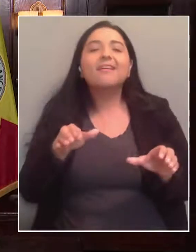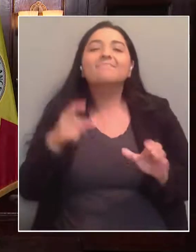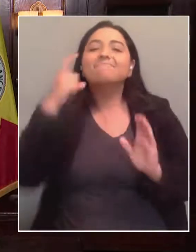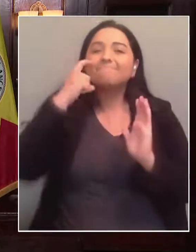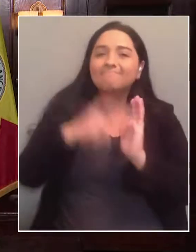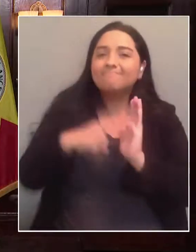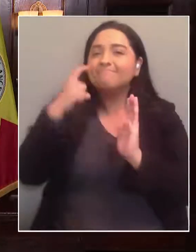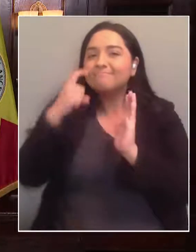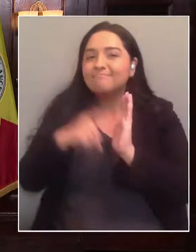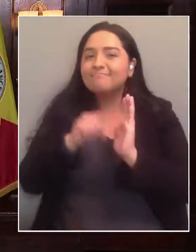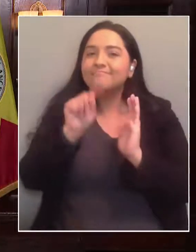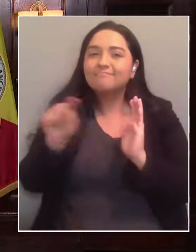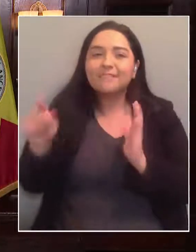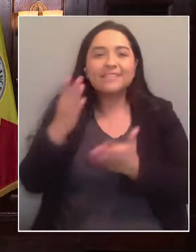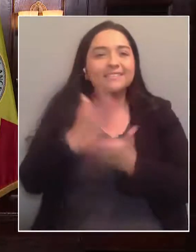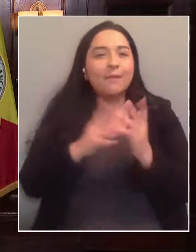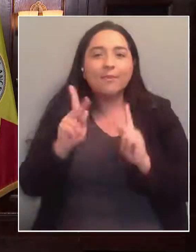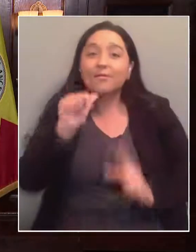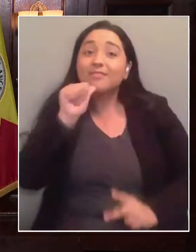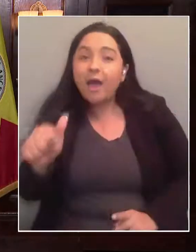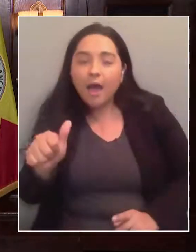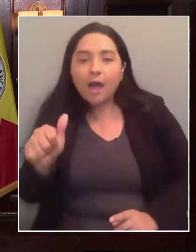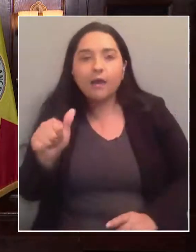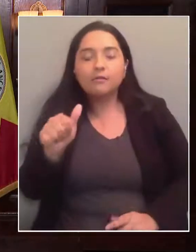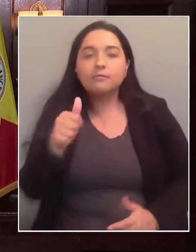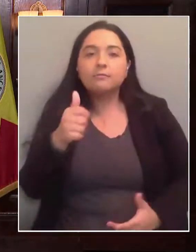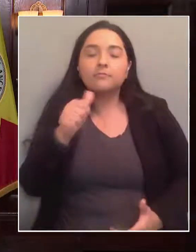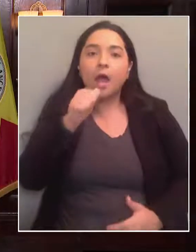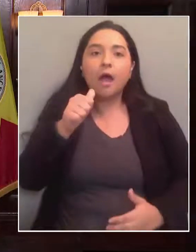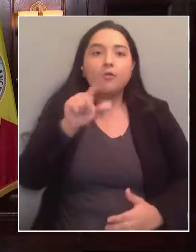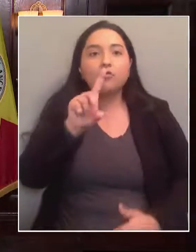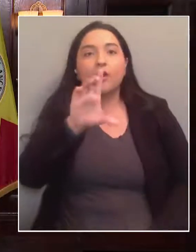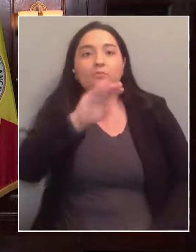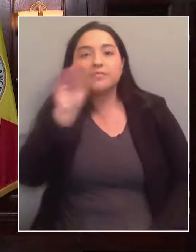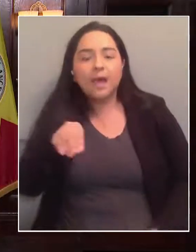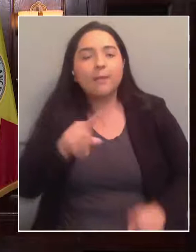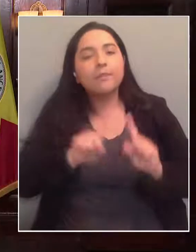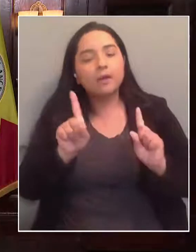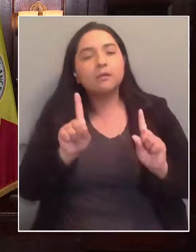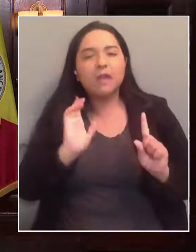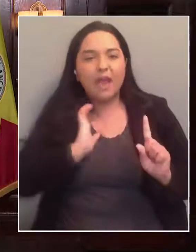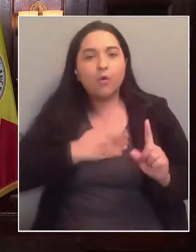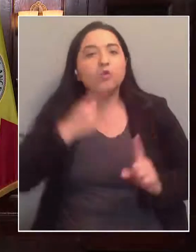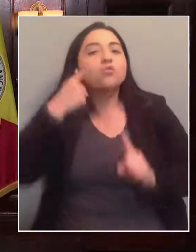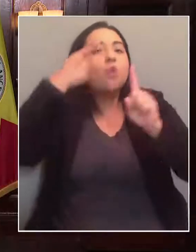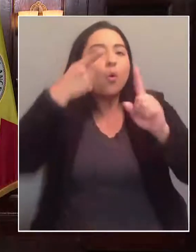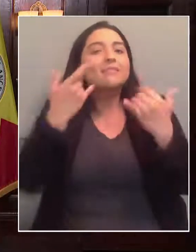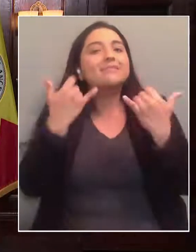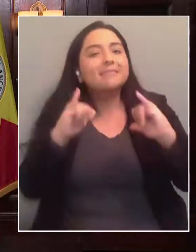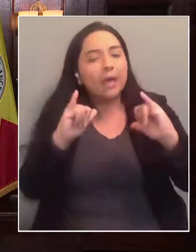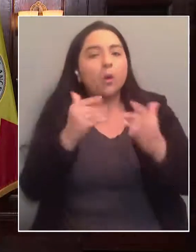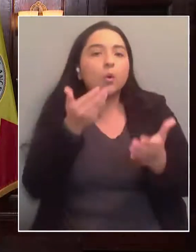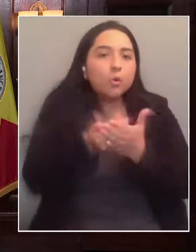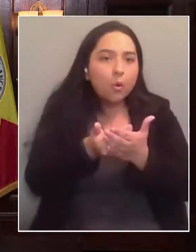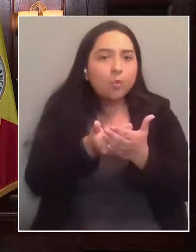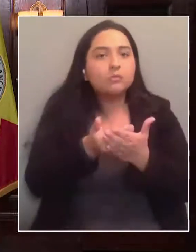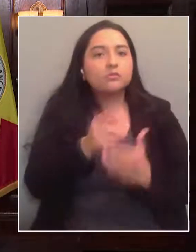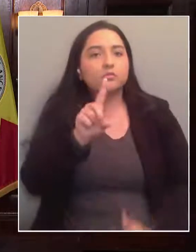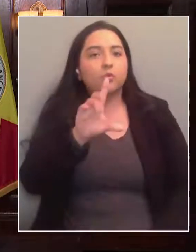MOMENTS WHERE PEOPLE NEVER DID : BUT THE GOAL SHOULD BE CLOSE TO 100%. IN TERMS OF THE ORDERS I KNOW